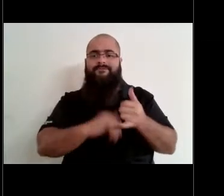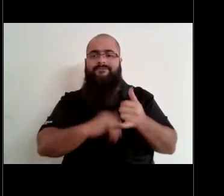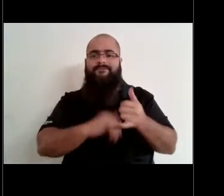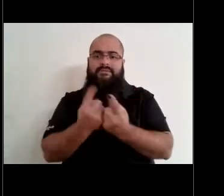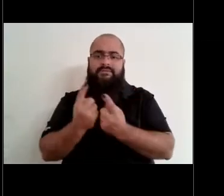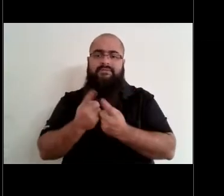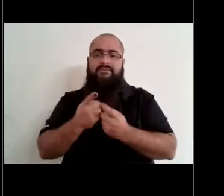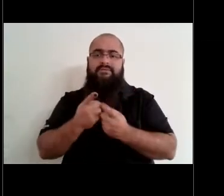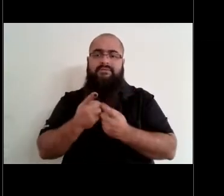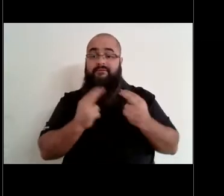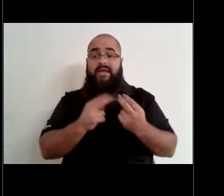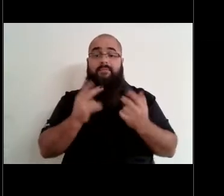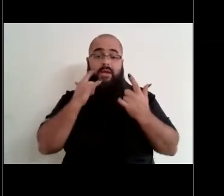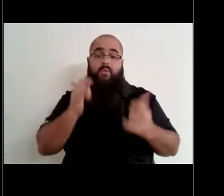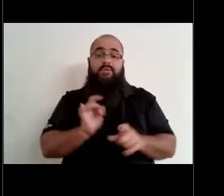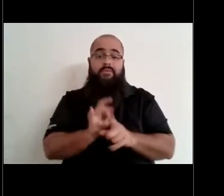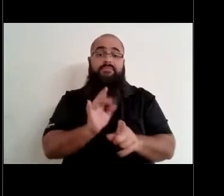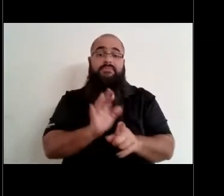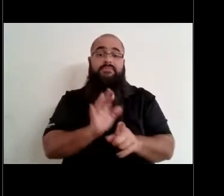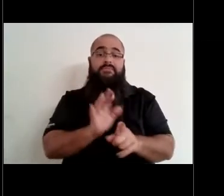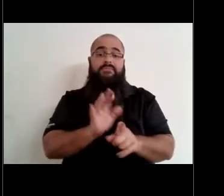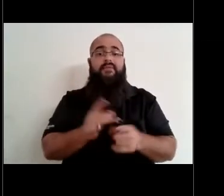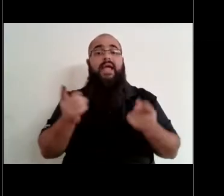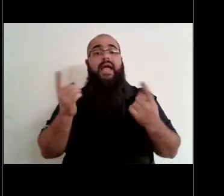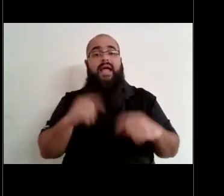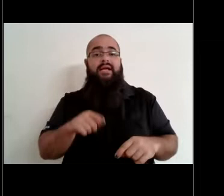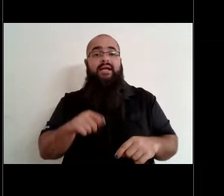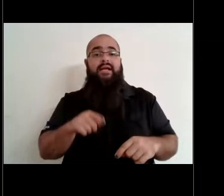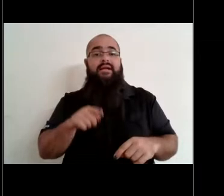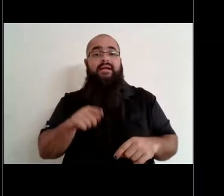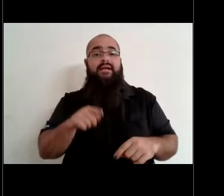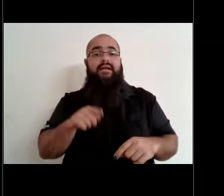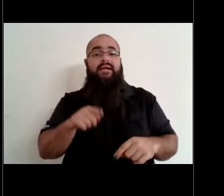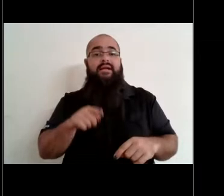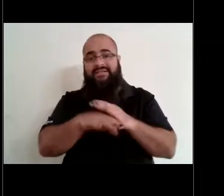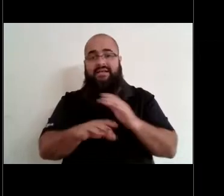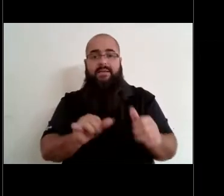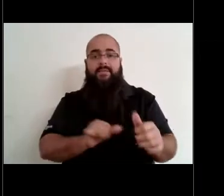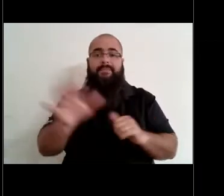be and getting an idea of the family dynamic in that matter.